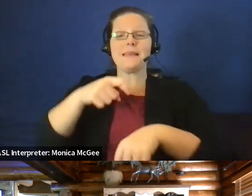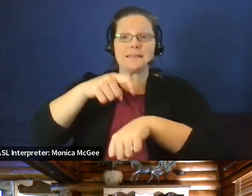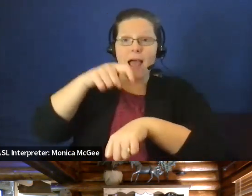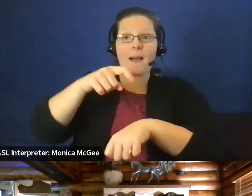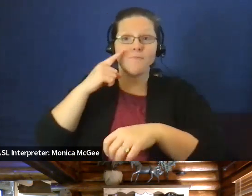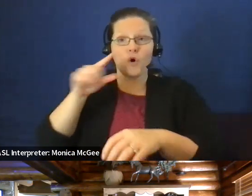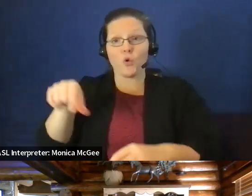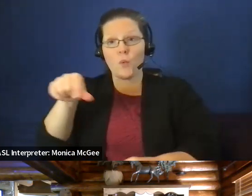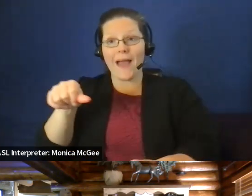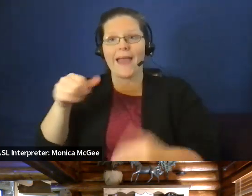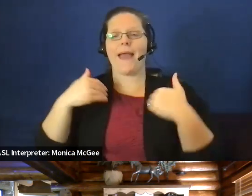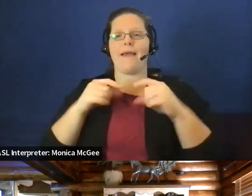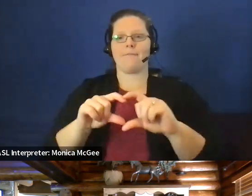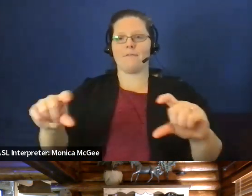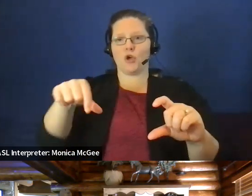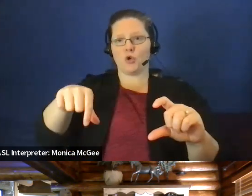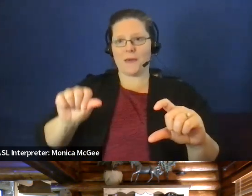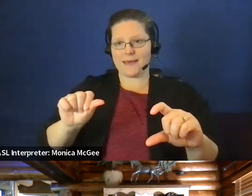do that by pressing alt and H or please